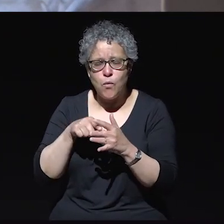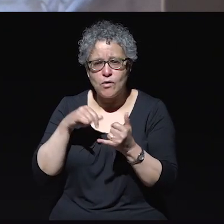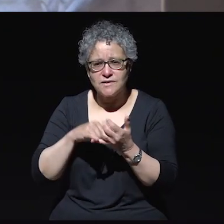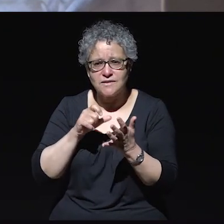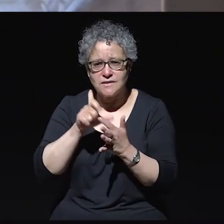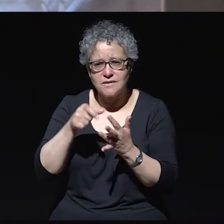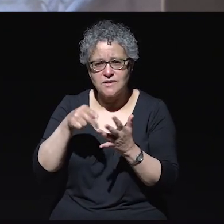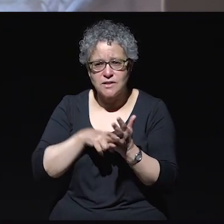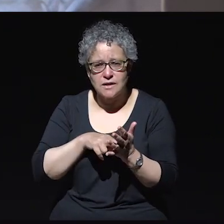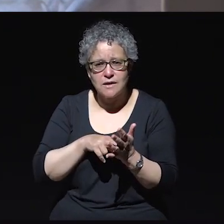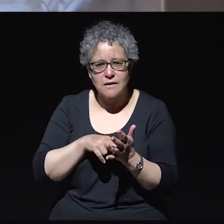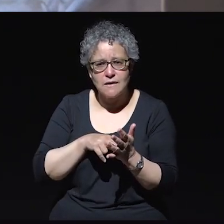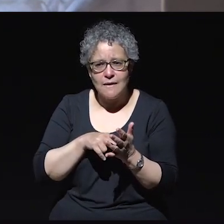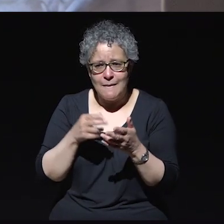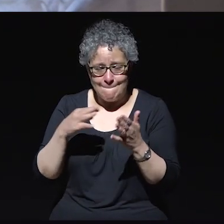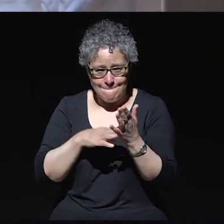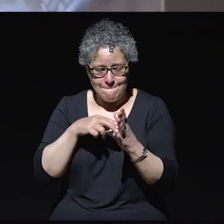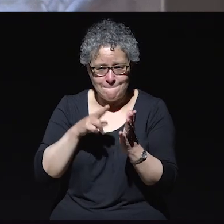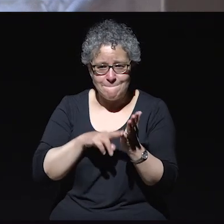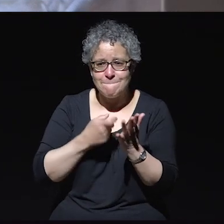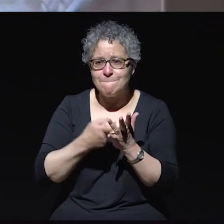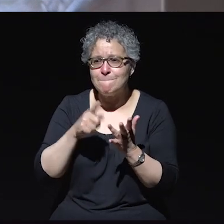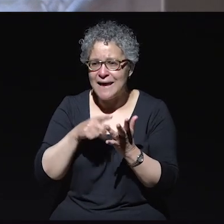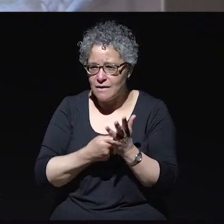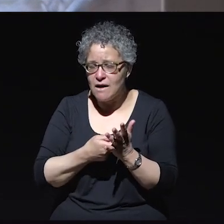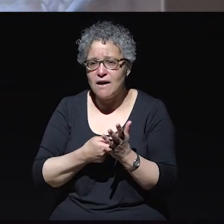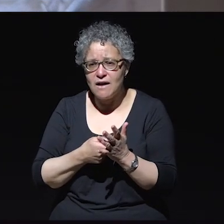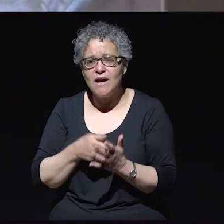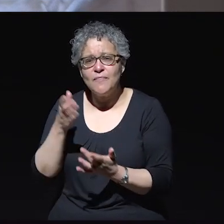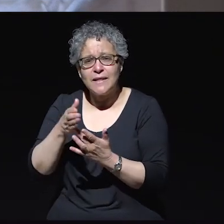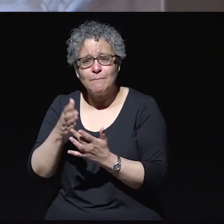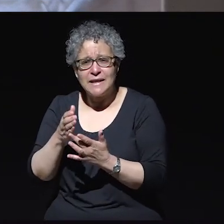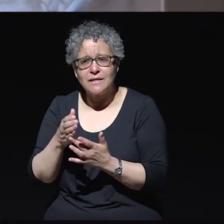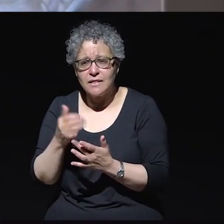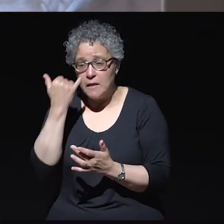again in the Tate's collection, again wearing the same Van Dyck dress. And then Edward Gardiner on the right-hand side,